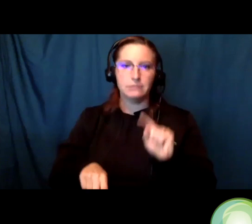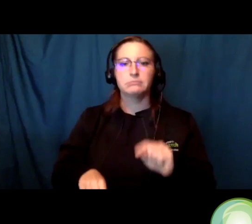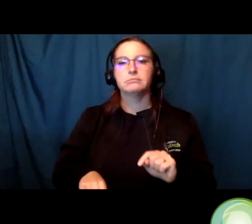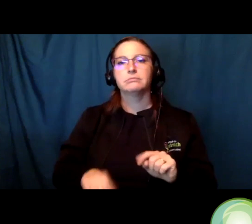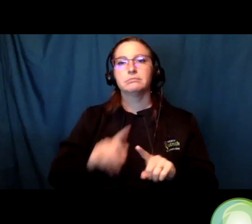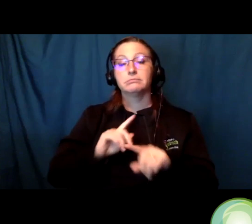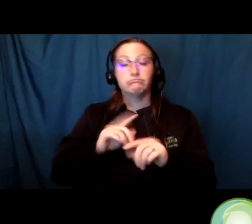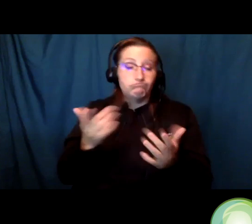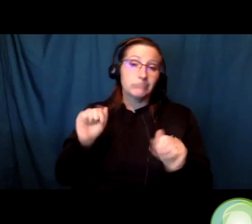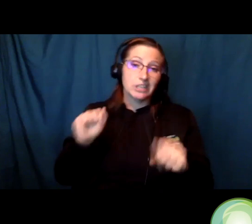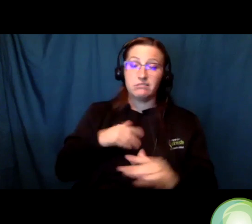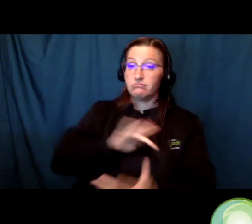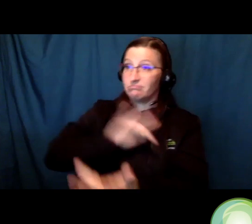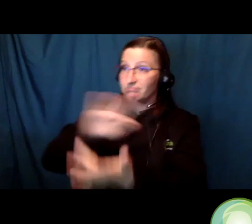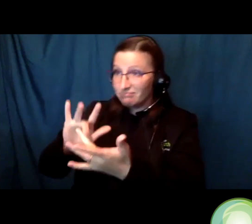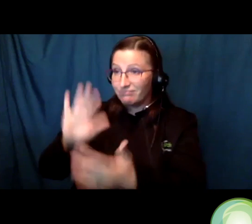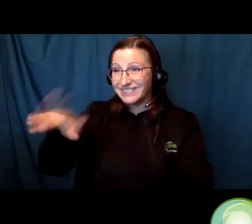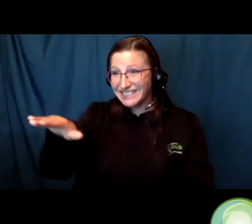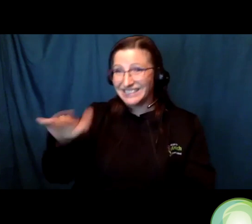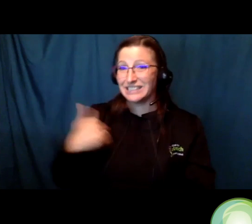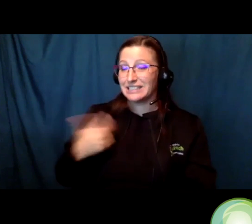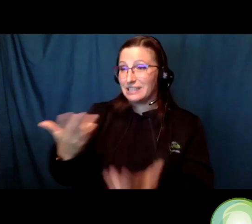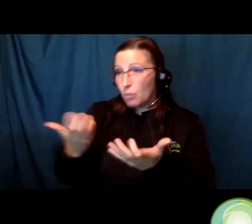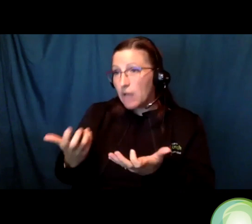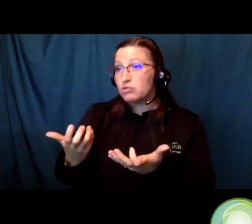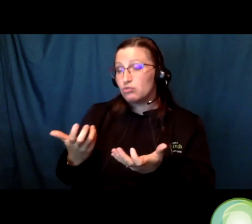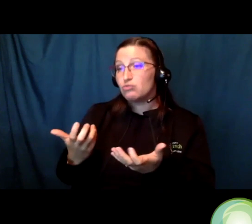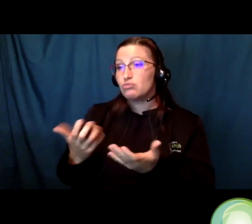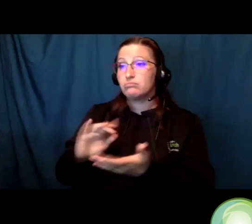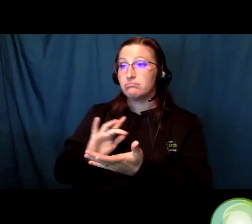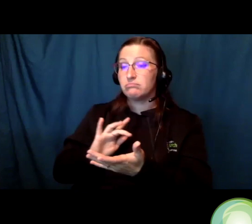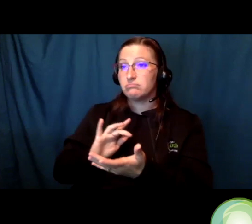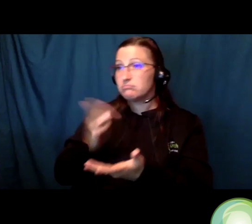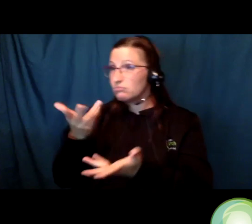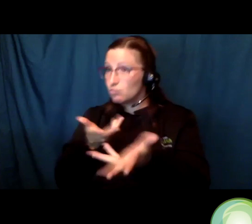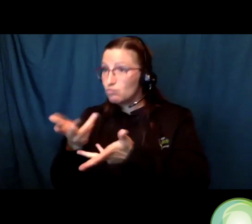ask and say hey I would like to work on some skills together or I'd like